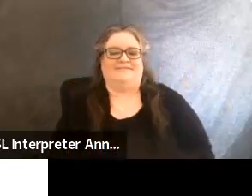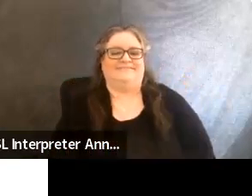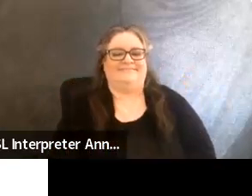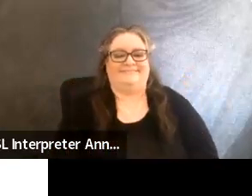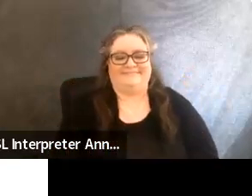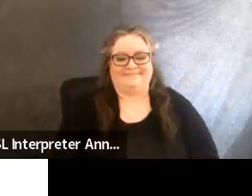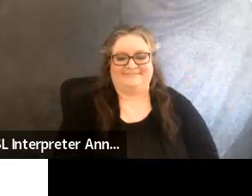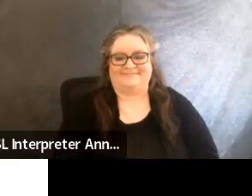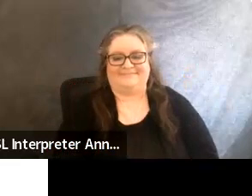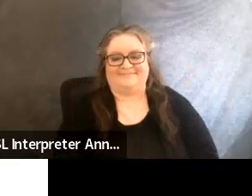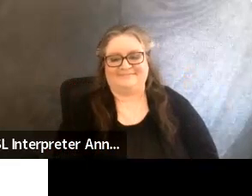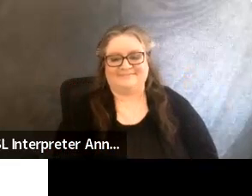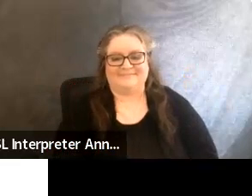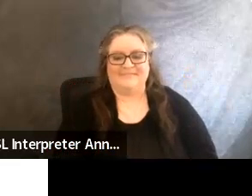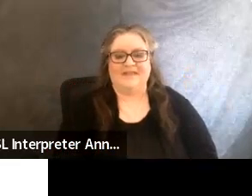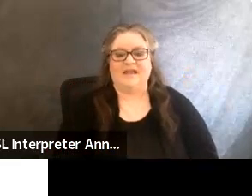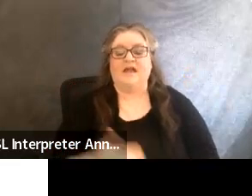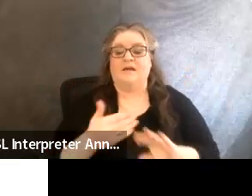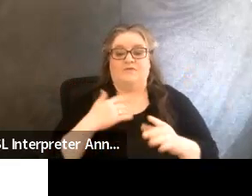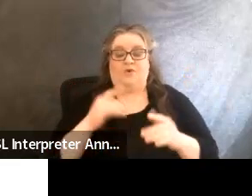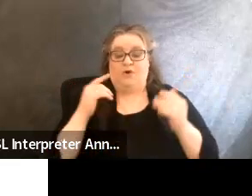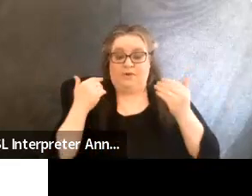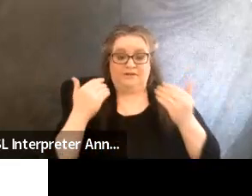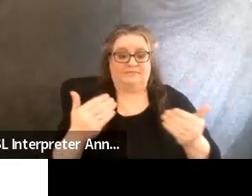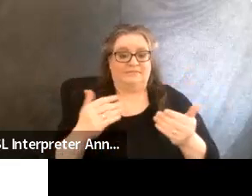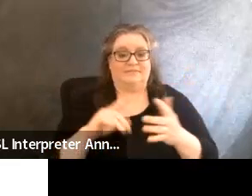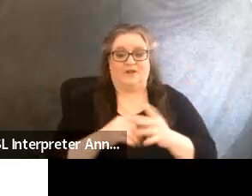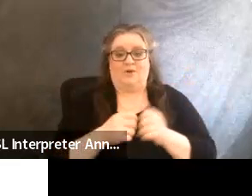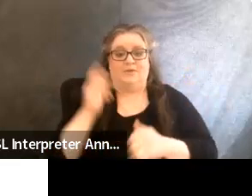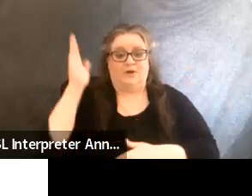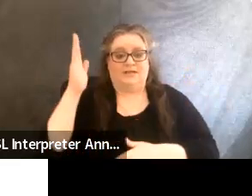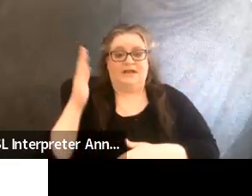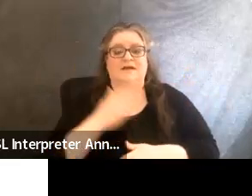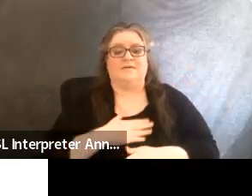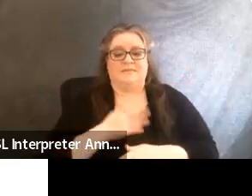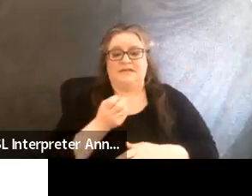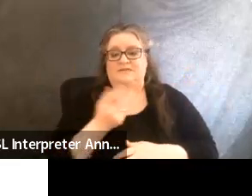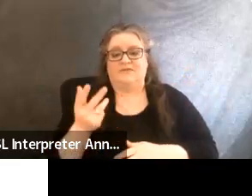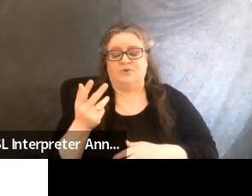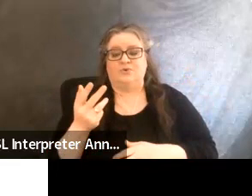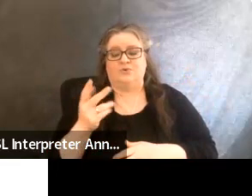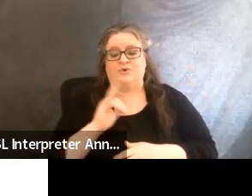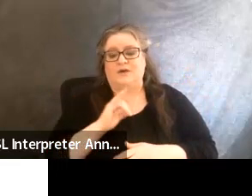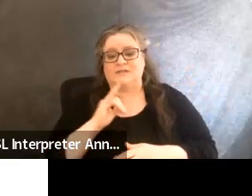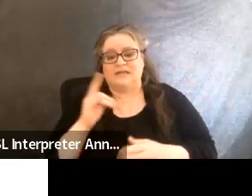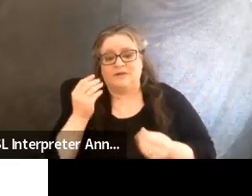And before we get started with the presentation, just a few housekeeping tips.